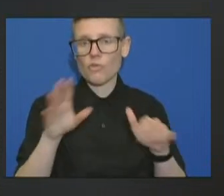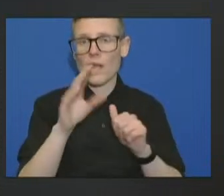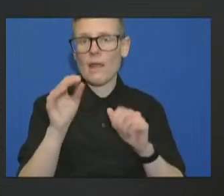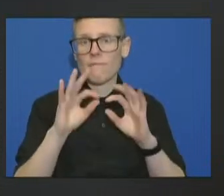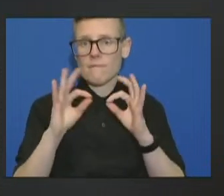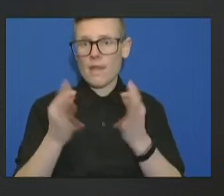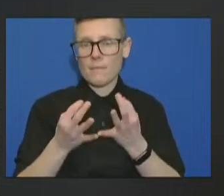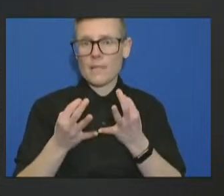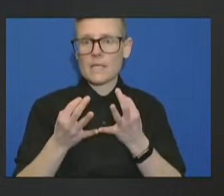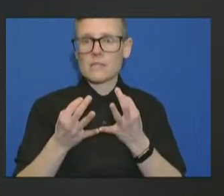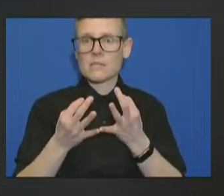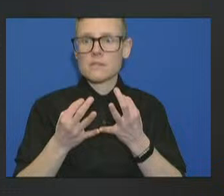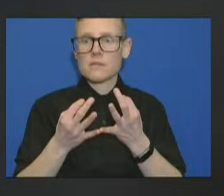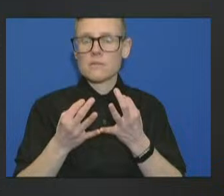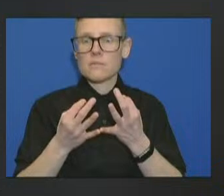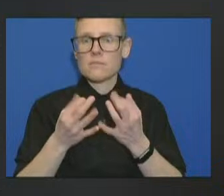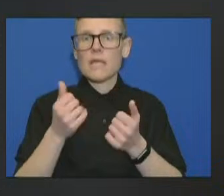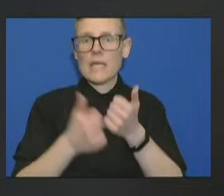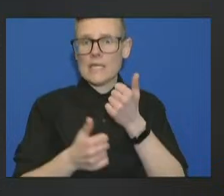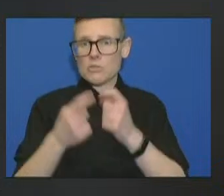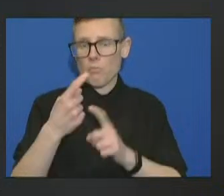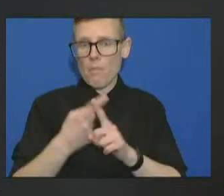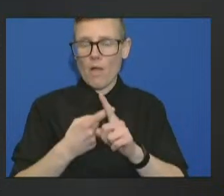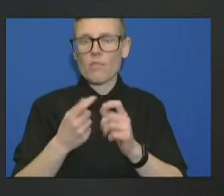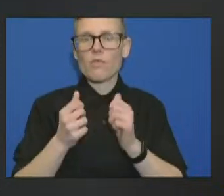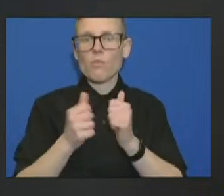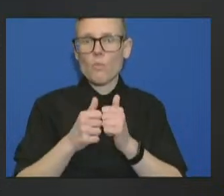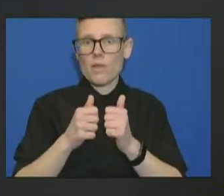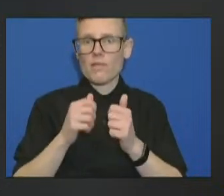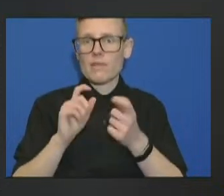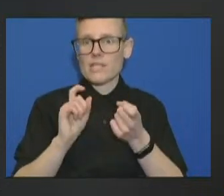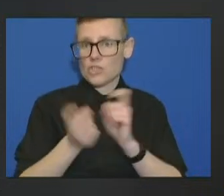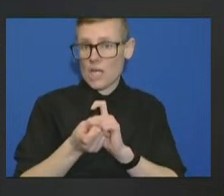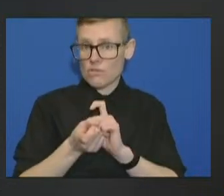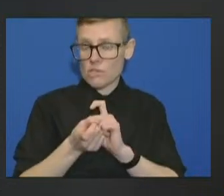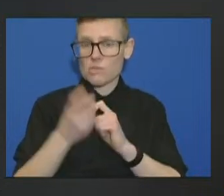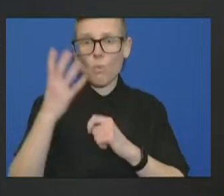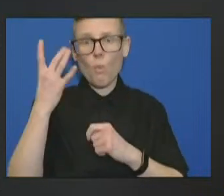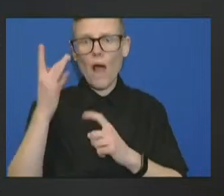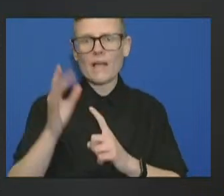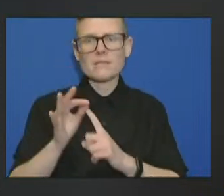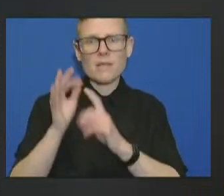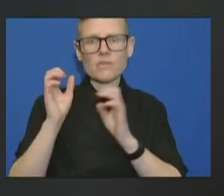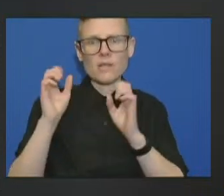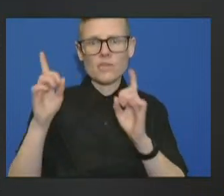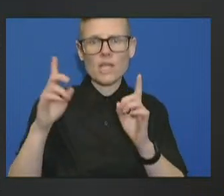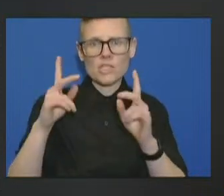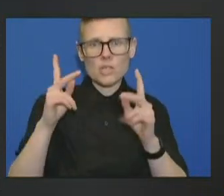intervention sessions directly